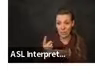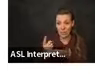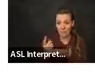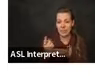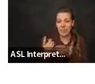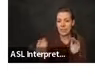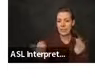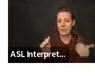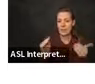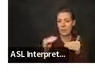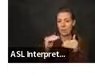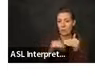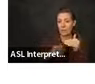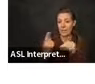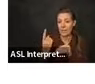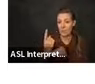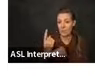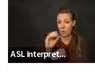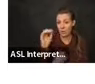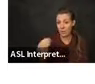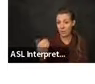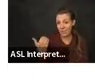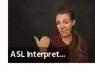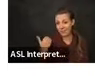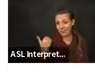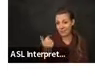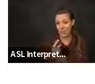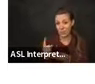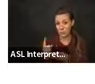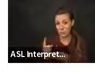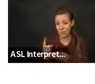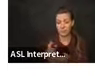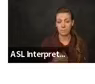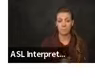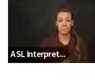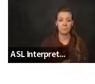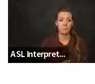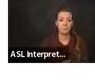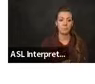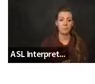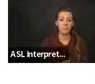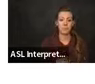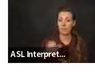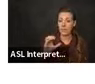less than 1% in the week prior, and CDC has noted that they're